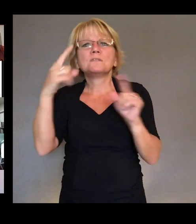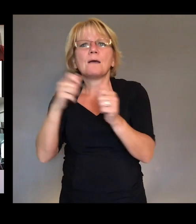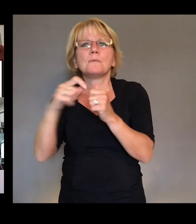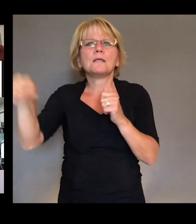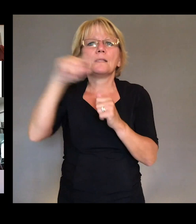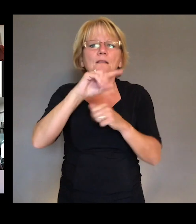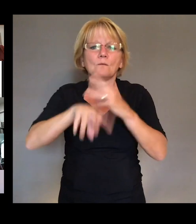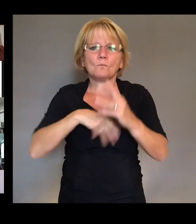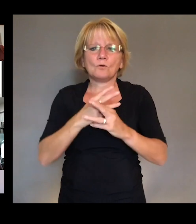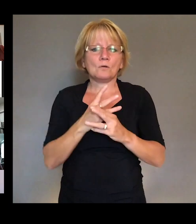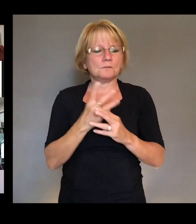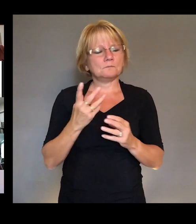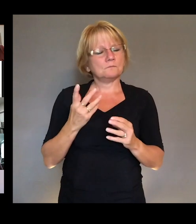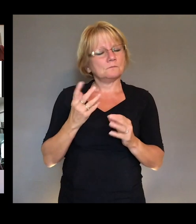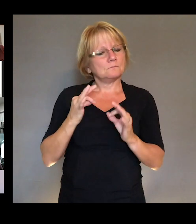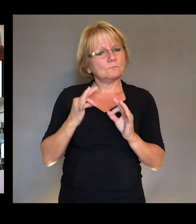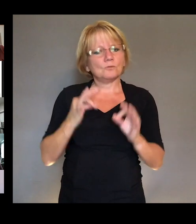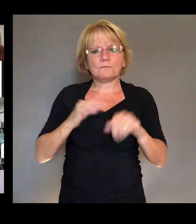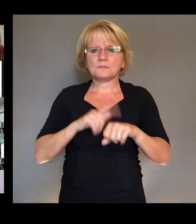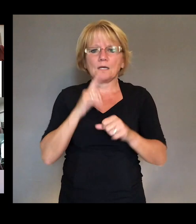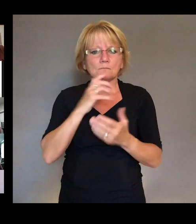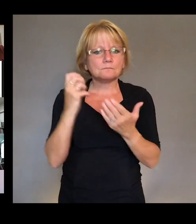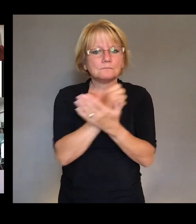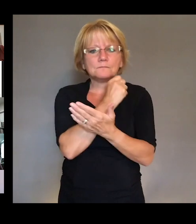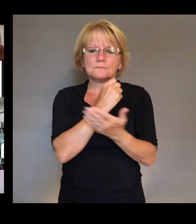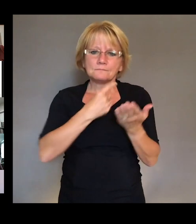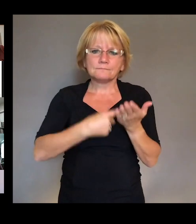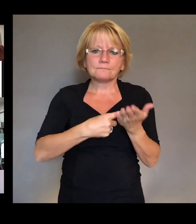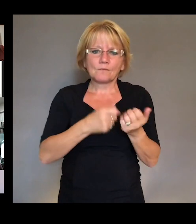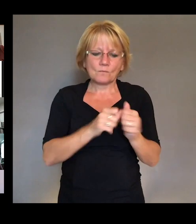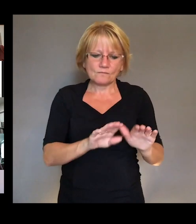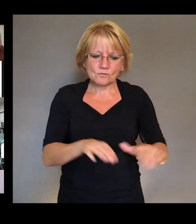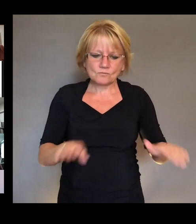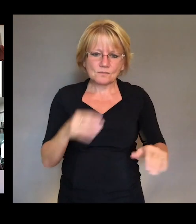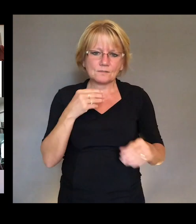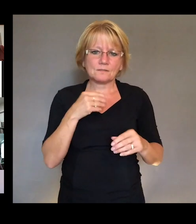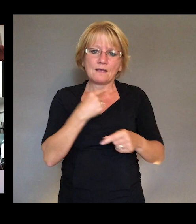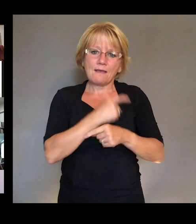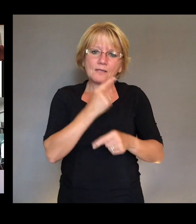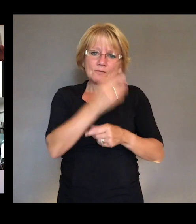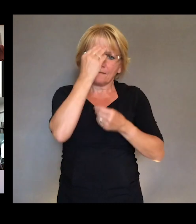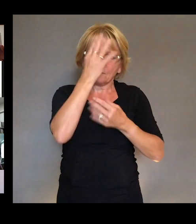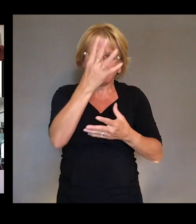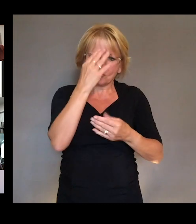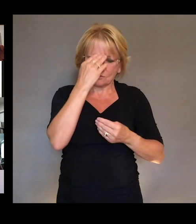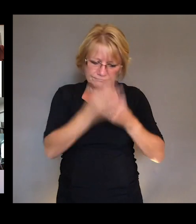So that's the perfect time to start having conversation and giving them accurate information.